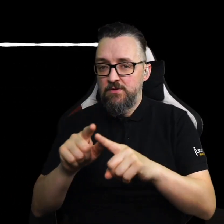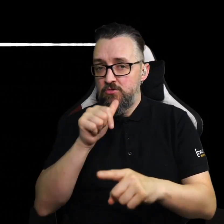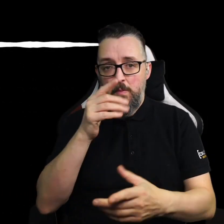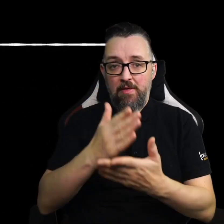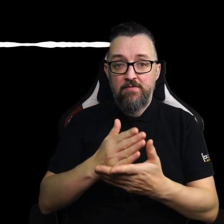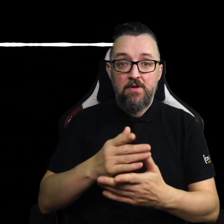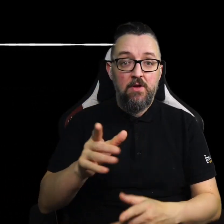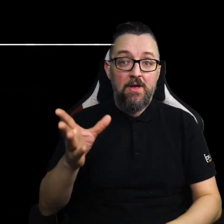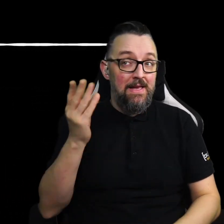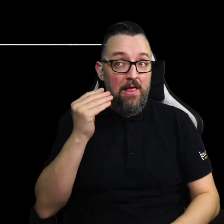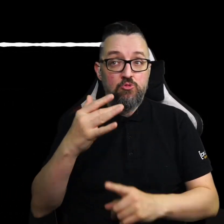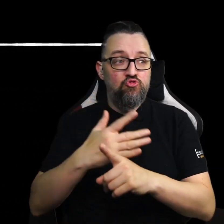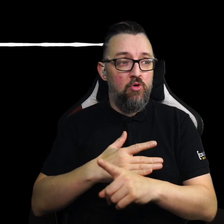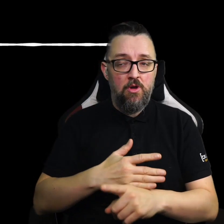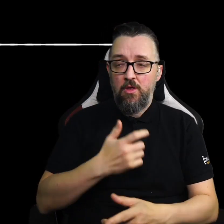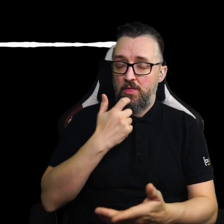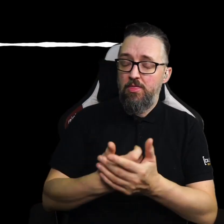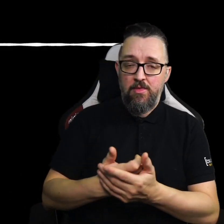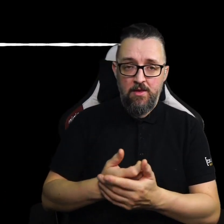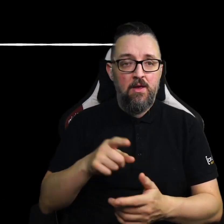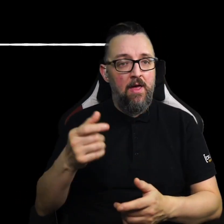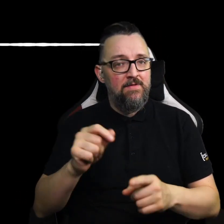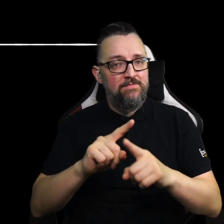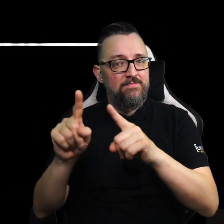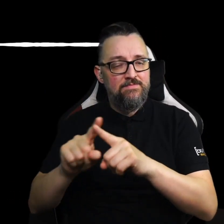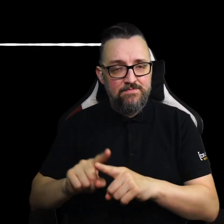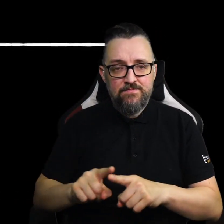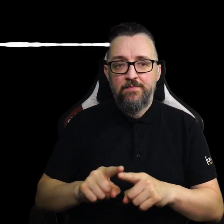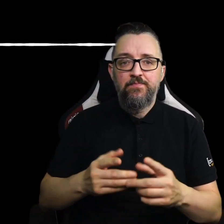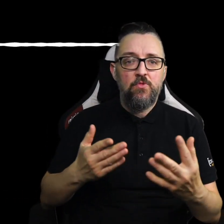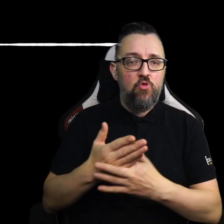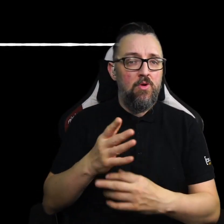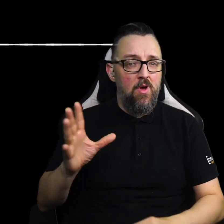someone hears this story, coupled with fractured moments that puncture through every experience,